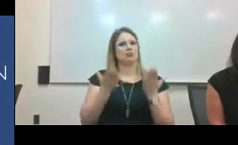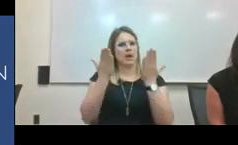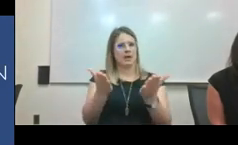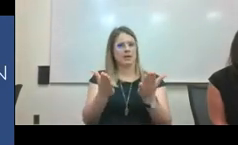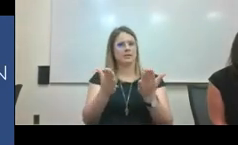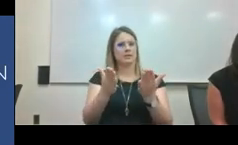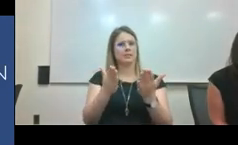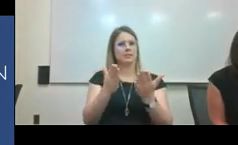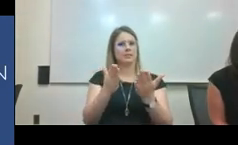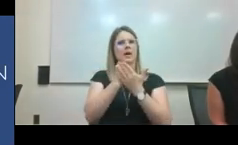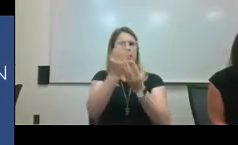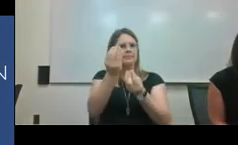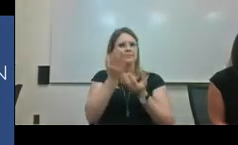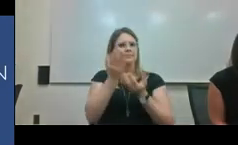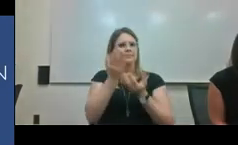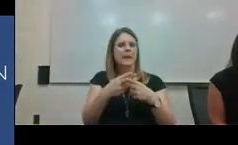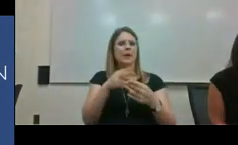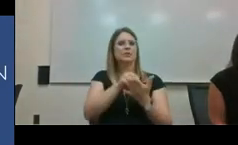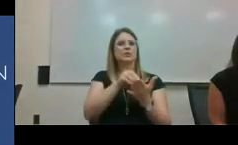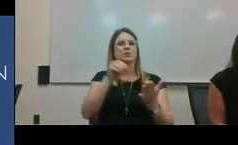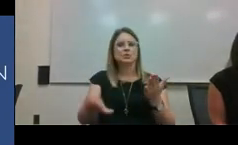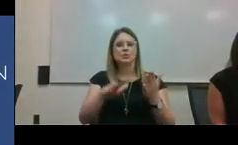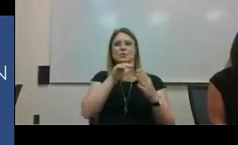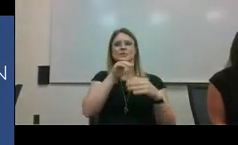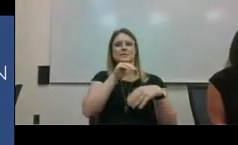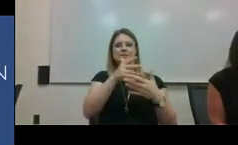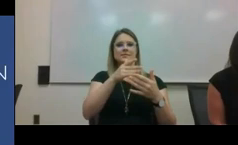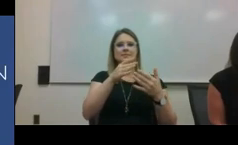you a lot about the students outside of just what the reading test tells him.